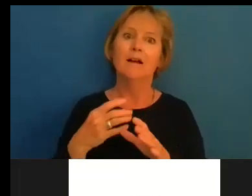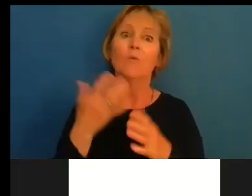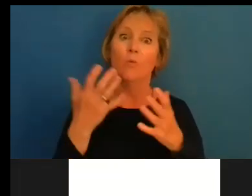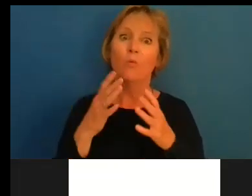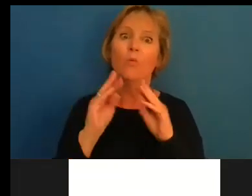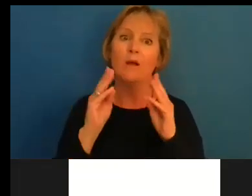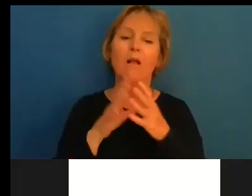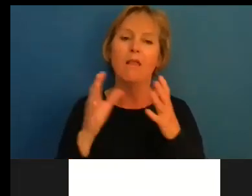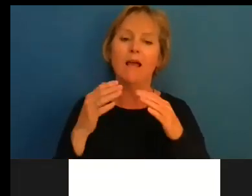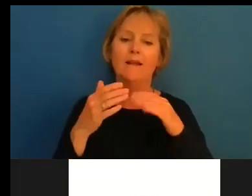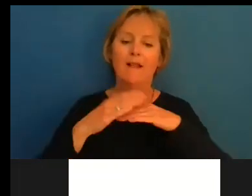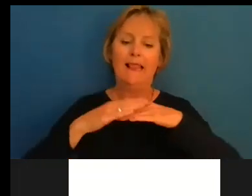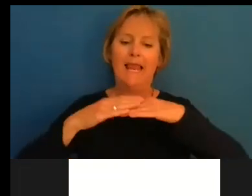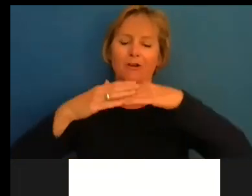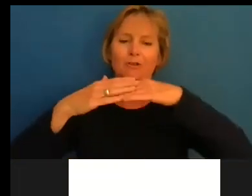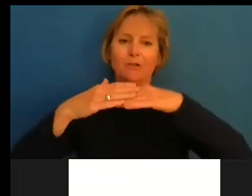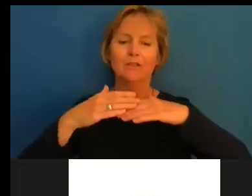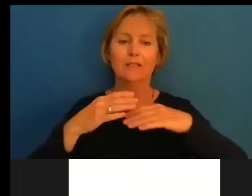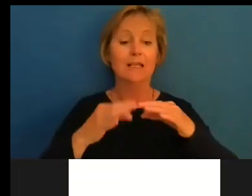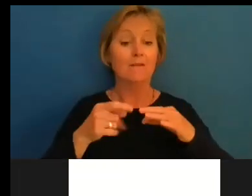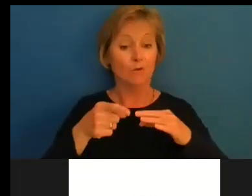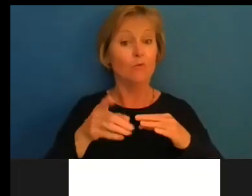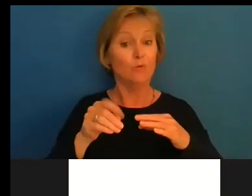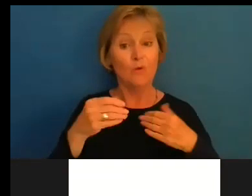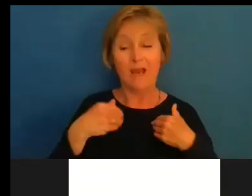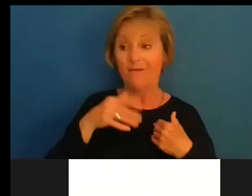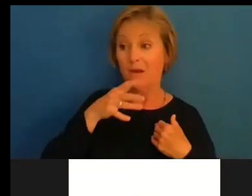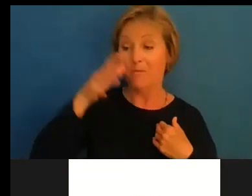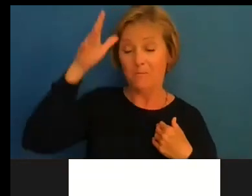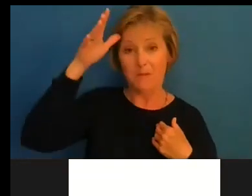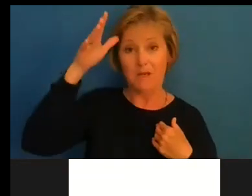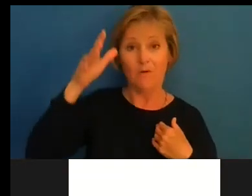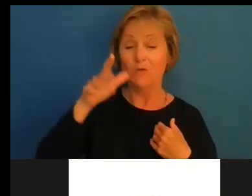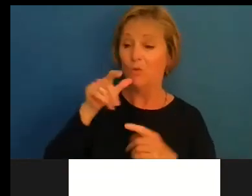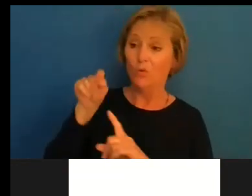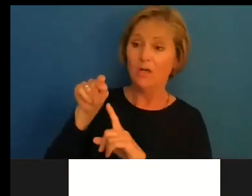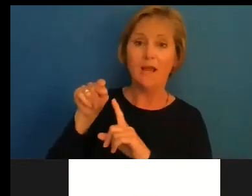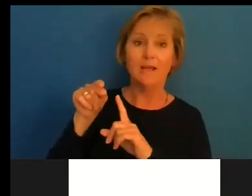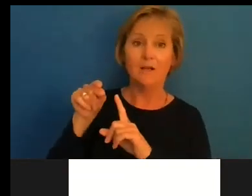Because on one hand, if you do have parents who are open-minded